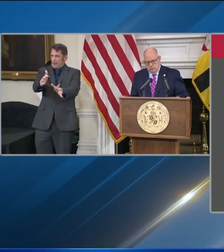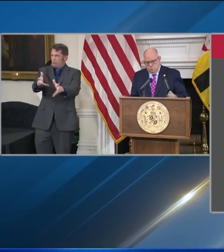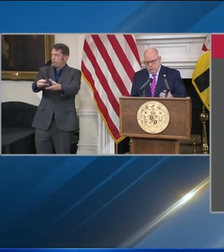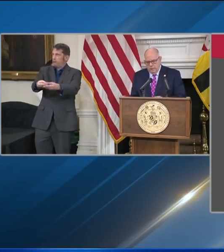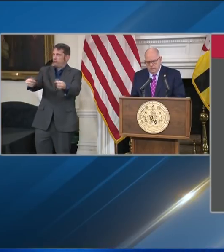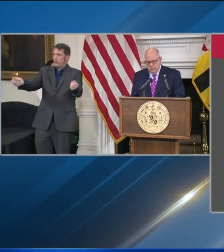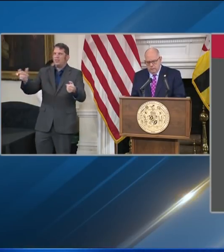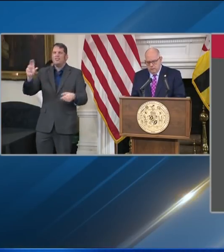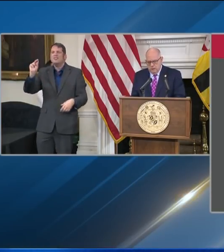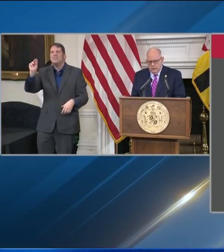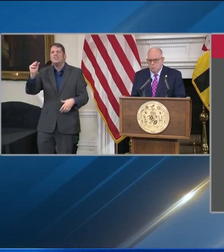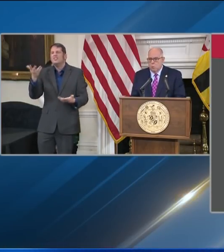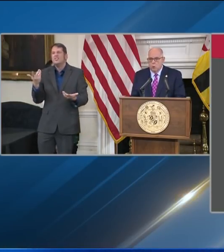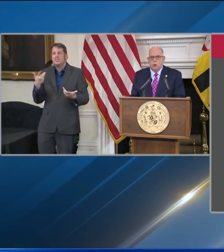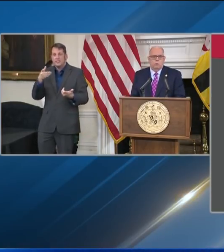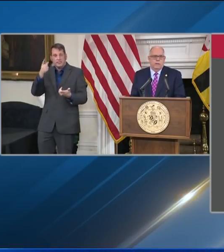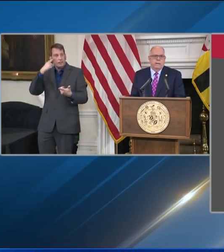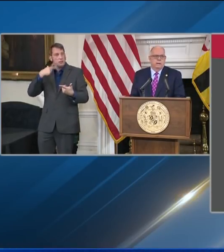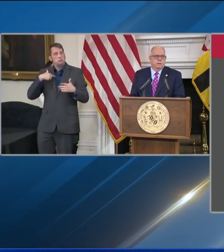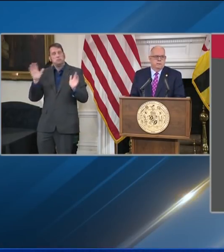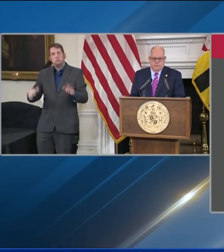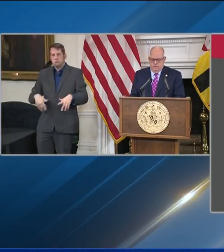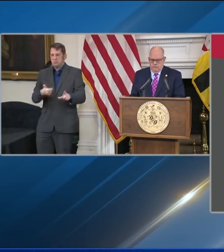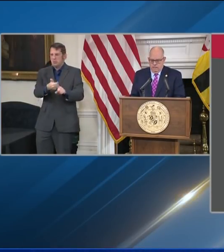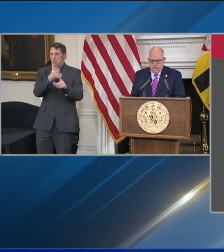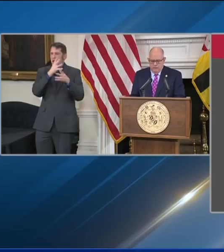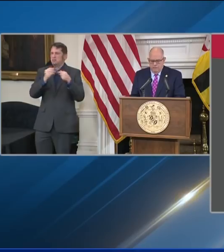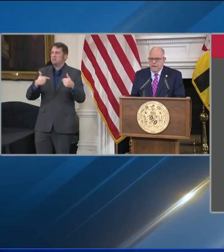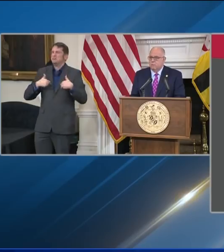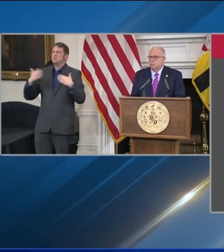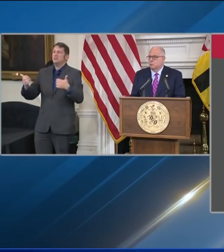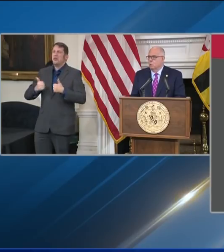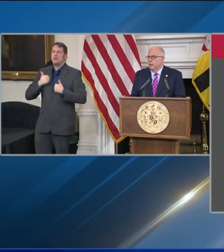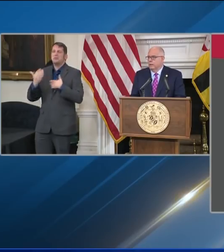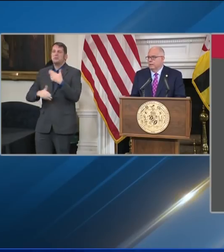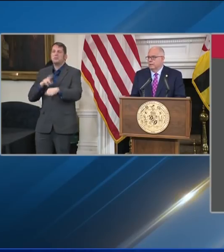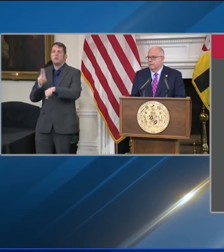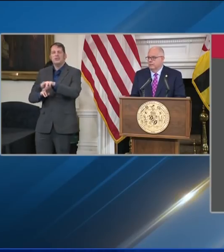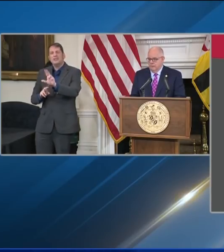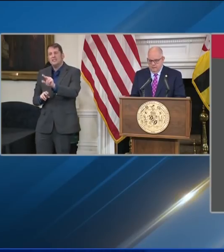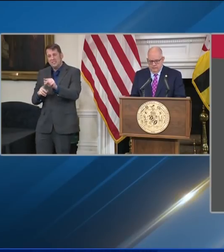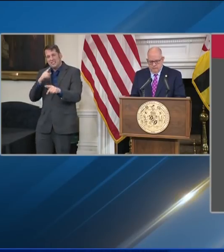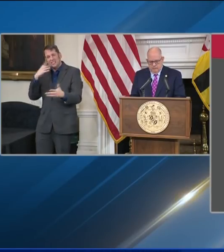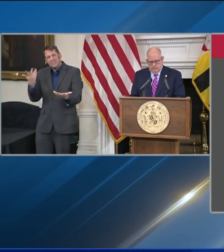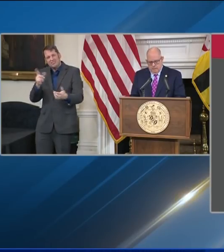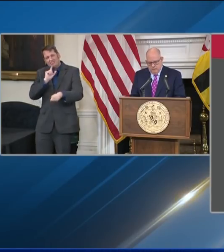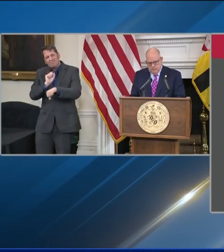AND WE WANT OUR NORMAL LIVES BACK WE ARE IN A WAR RIGHT NOW.